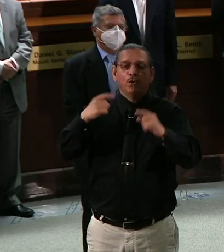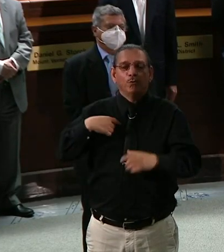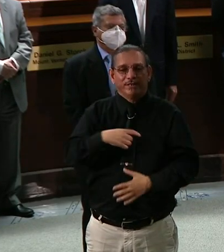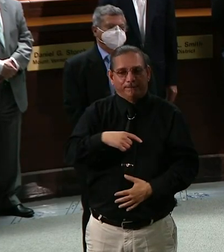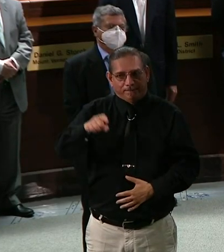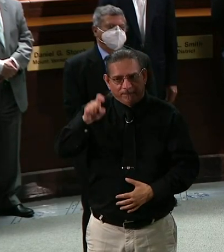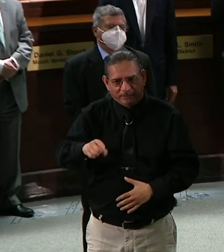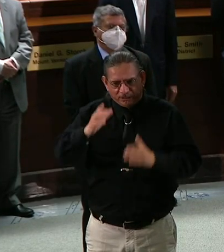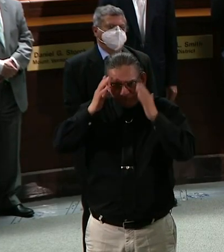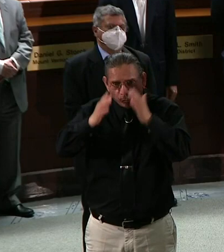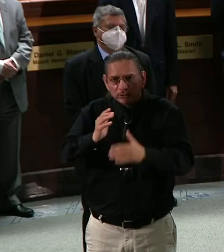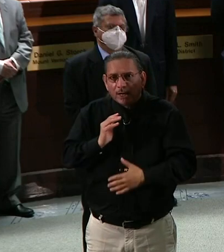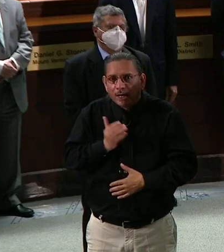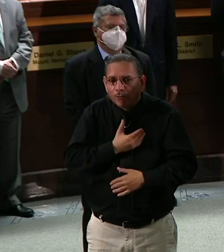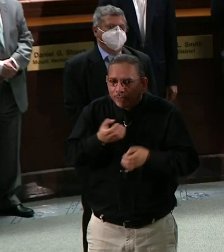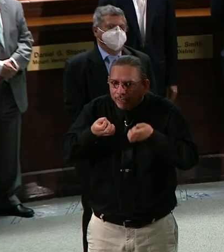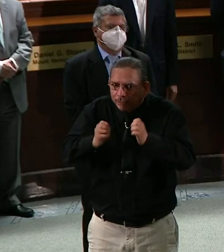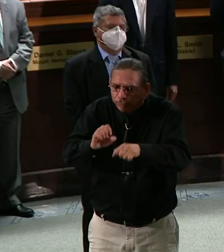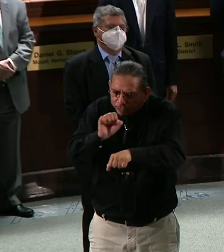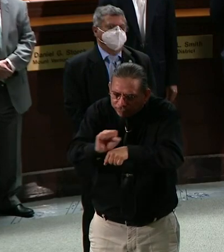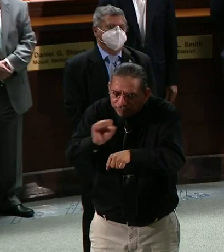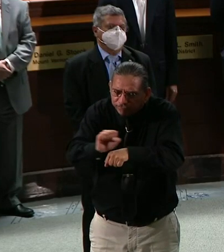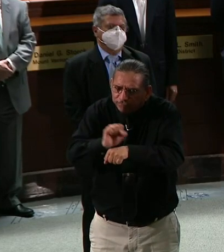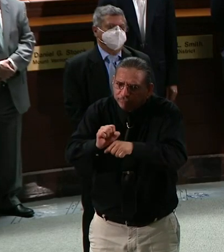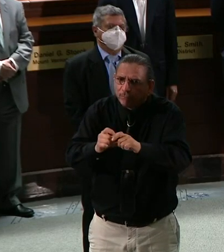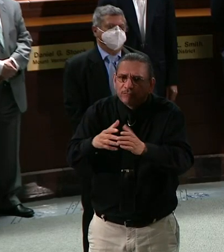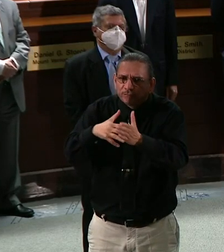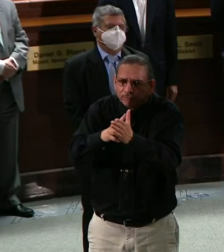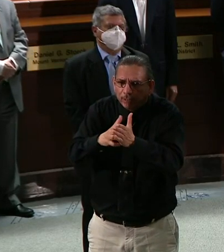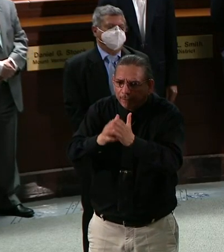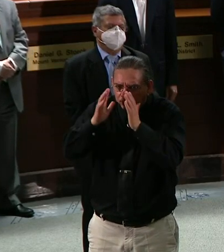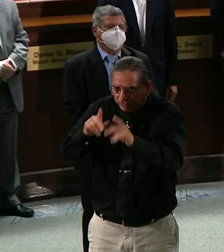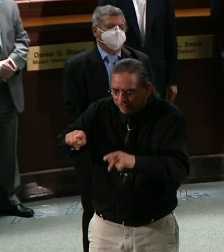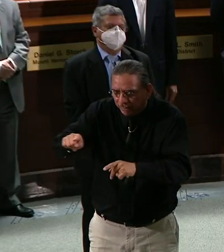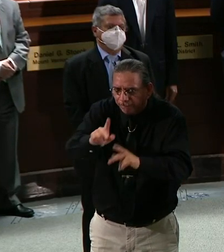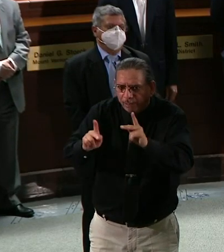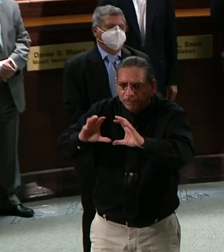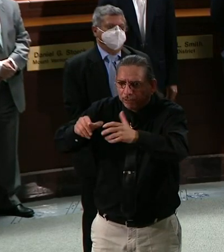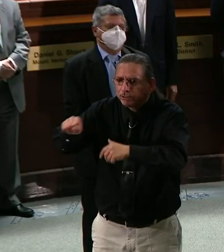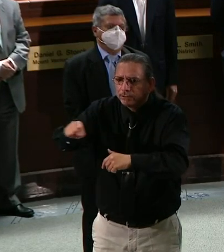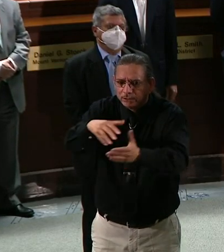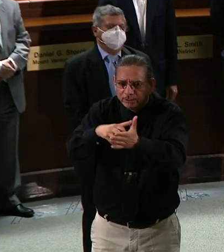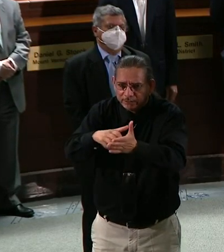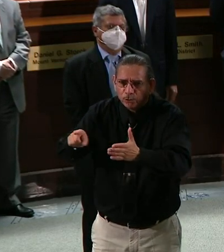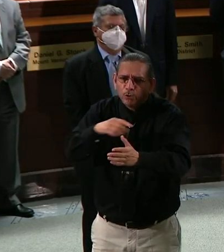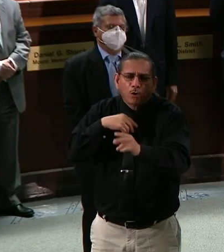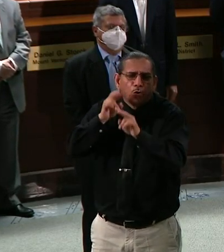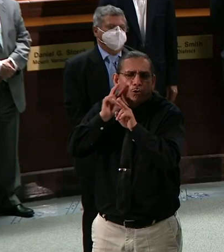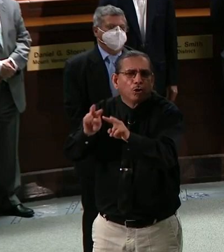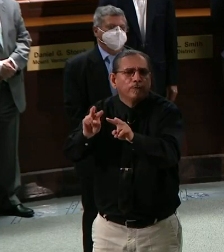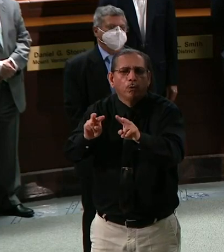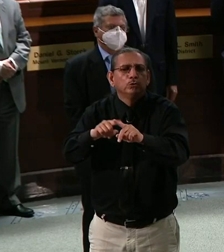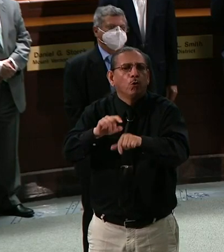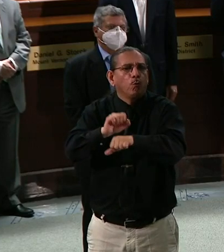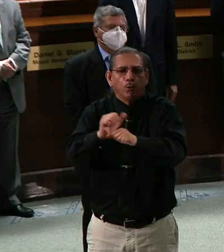SUCCESSFULLY WE MUST FOCUS OUR EFFORTS IN OUR MOST VULNERABLE